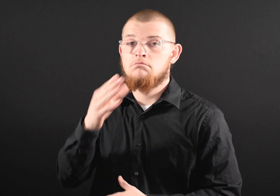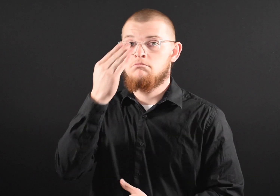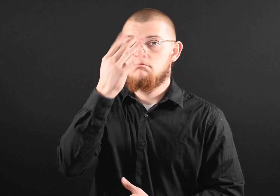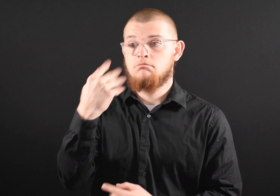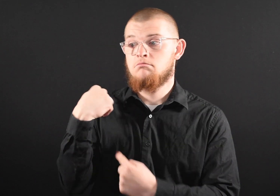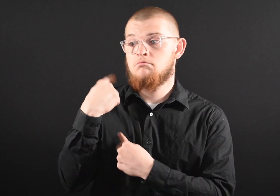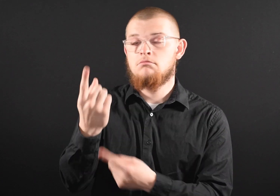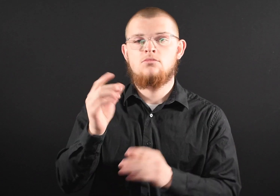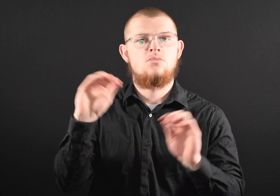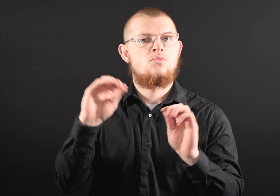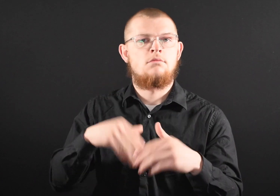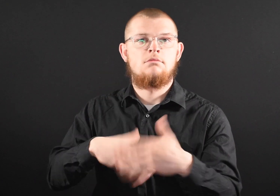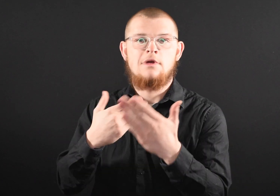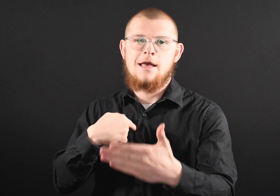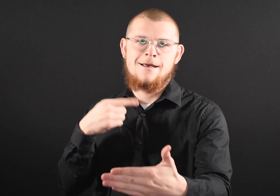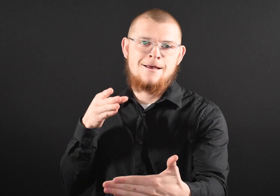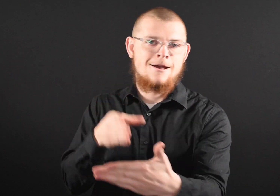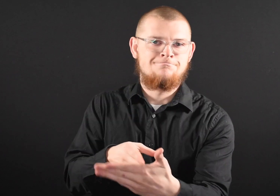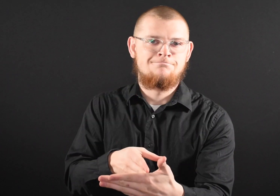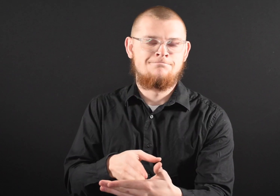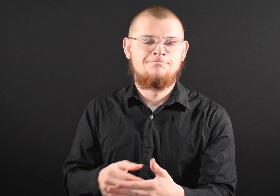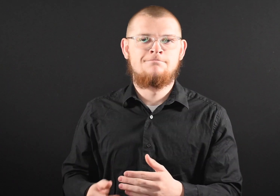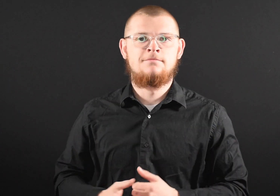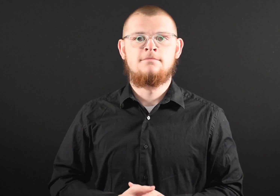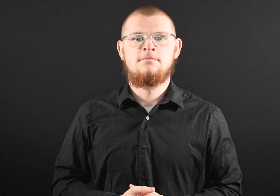At this time, we are not opposing any bill.